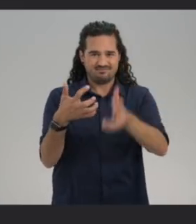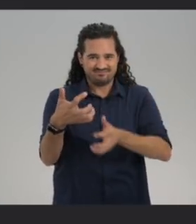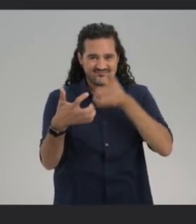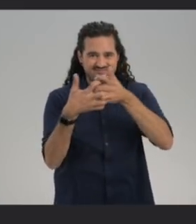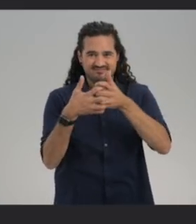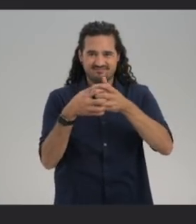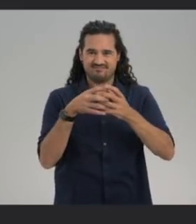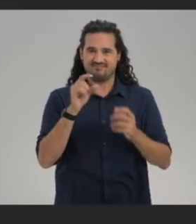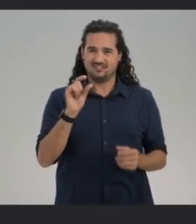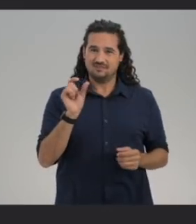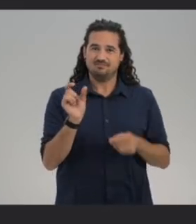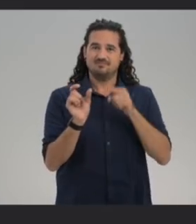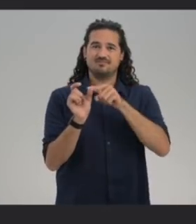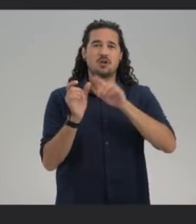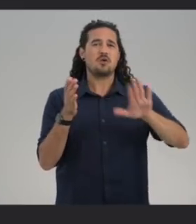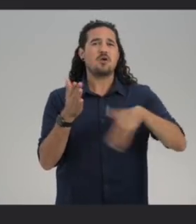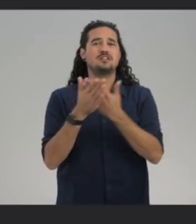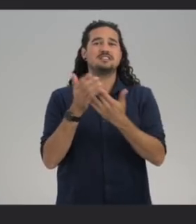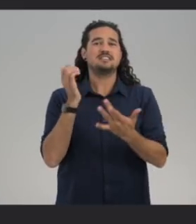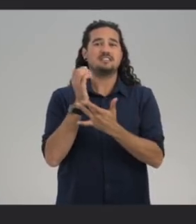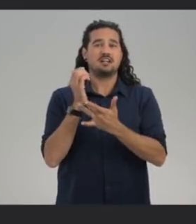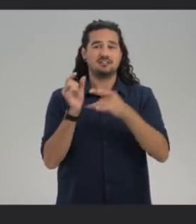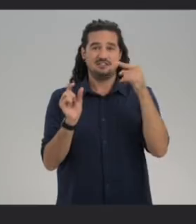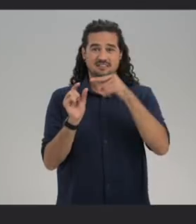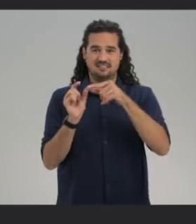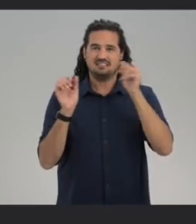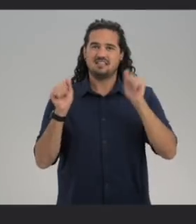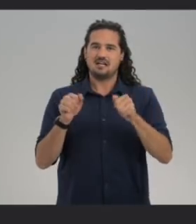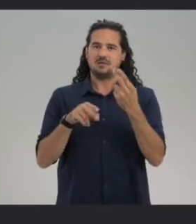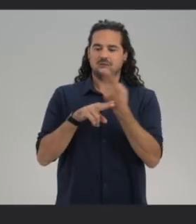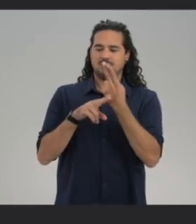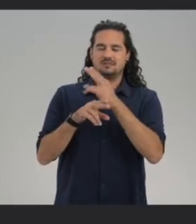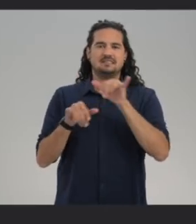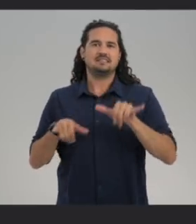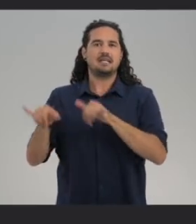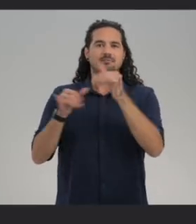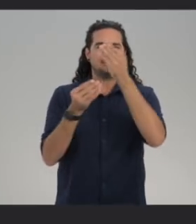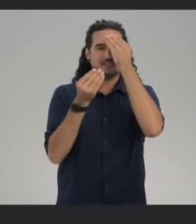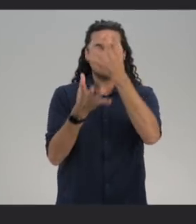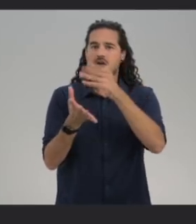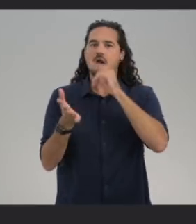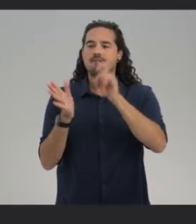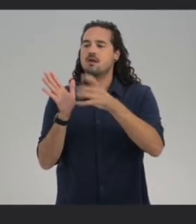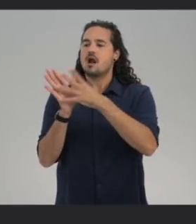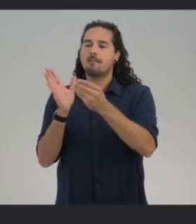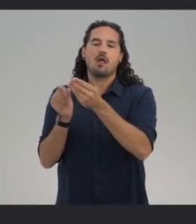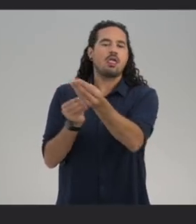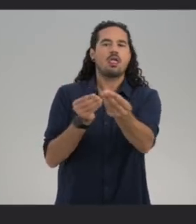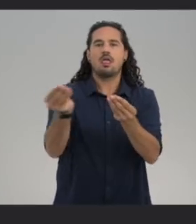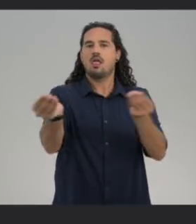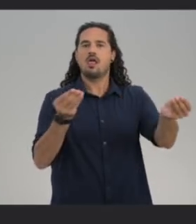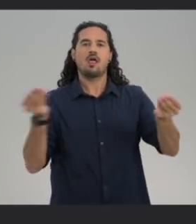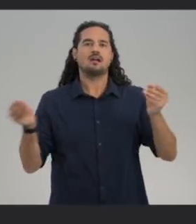As a result, all of the technologies in the SoC can access the same data without copying it between multiple pools of memory.